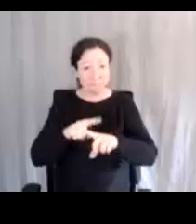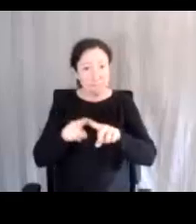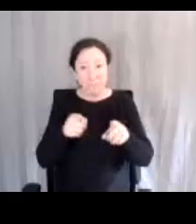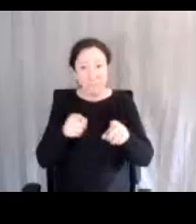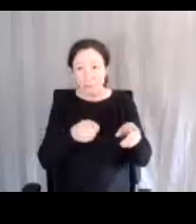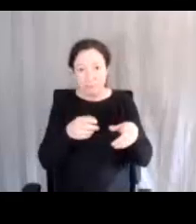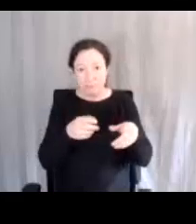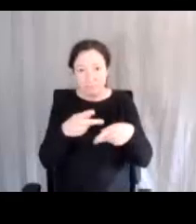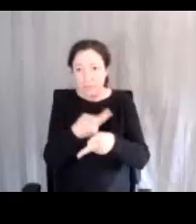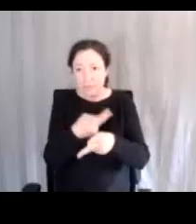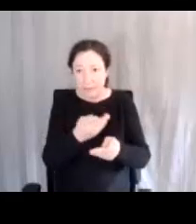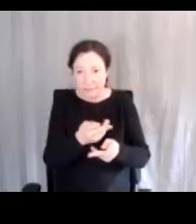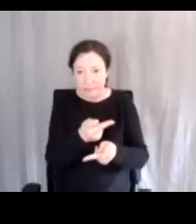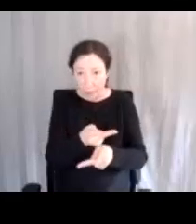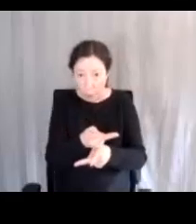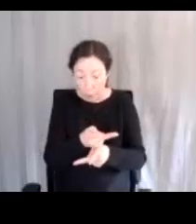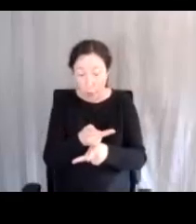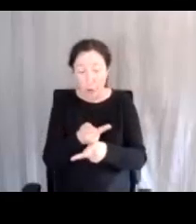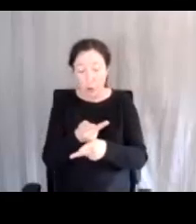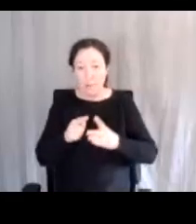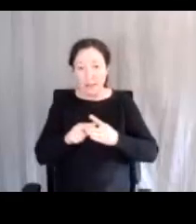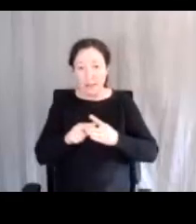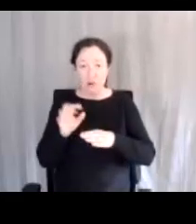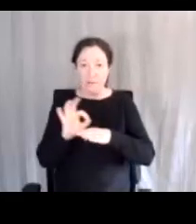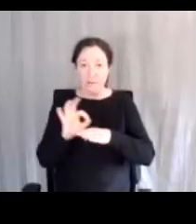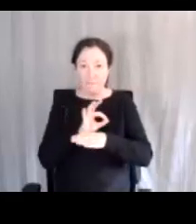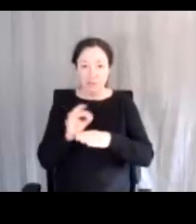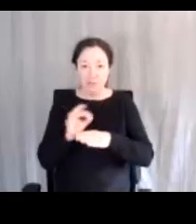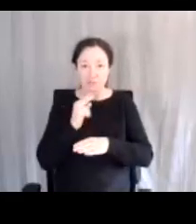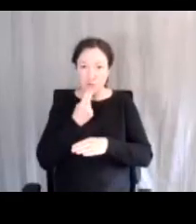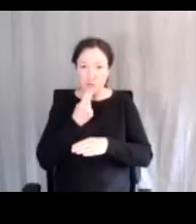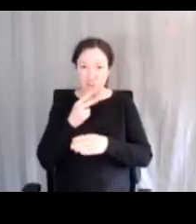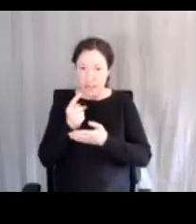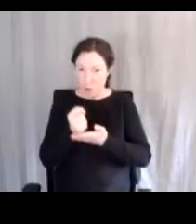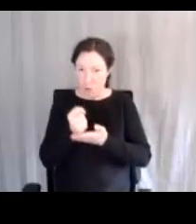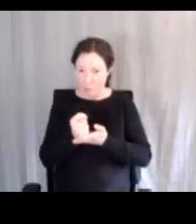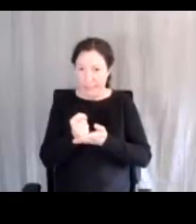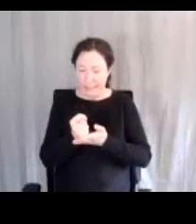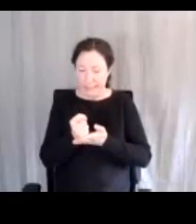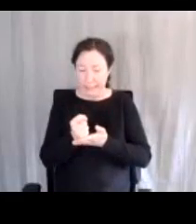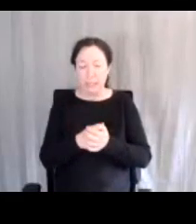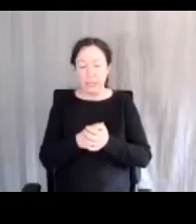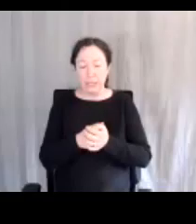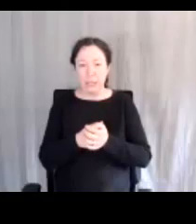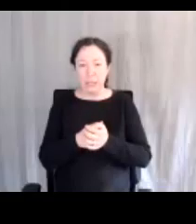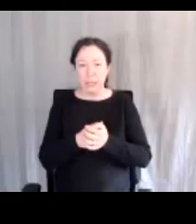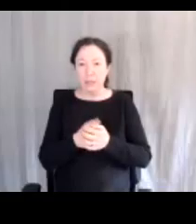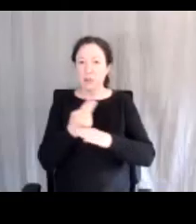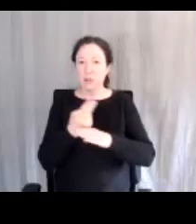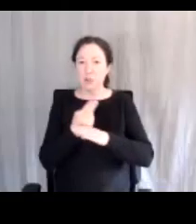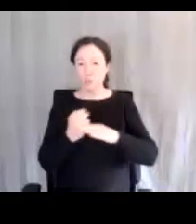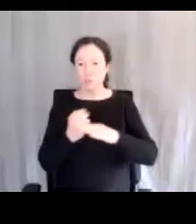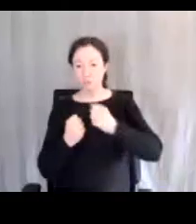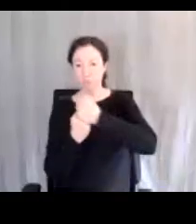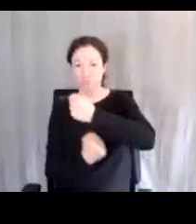as a functional nutritional therapy practitioner, and where we, I used the foundations of, of the